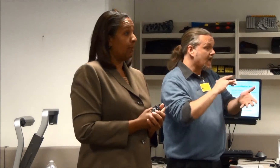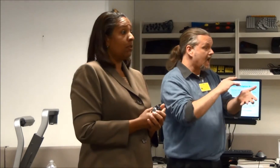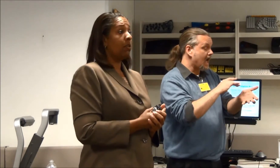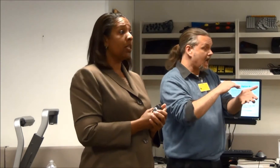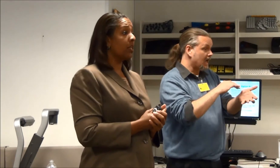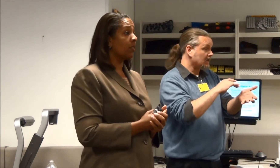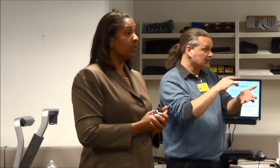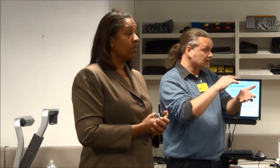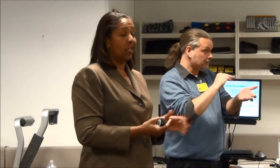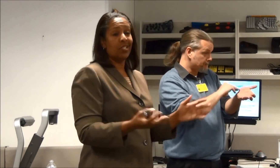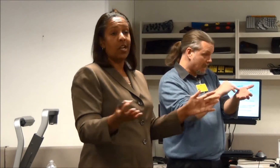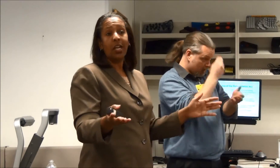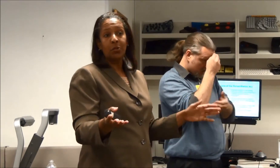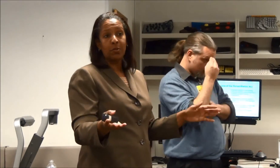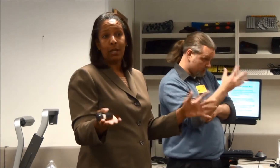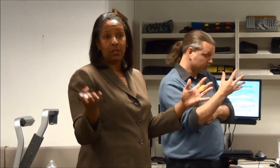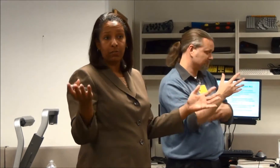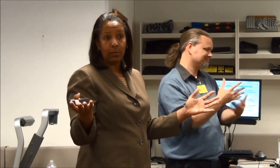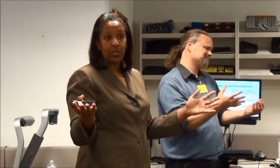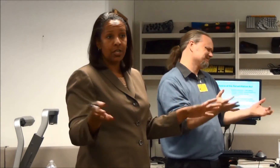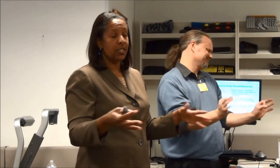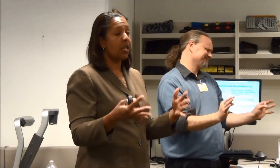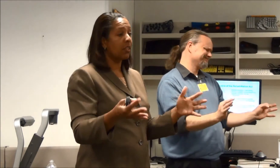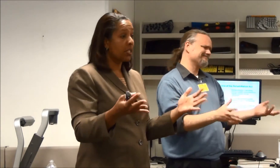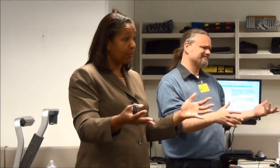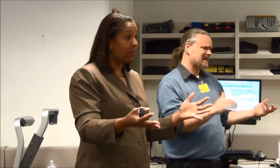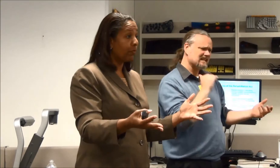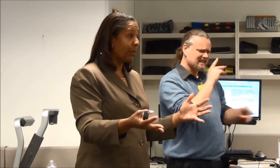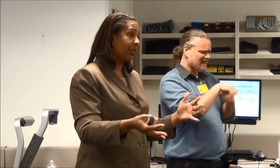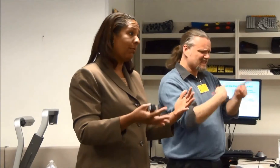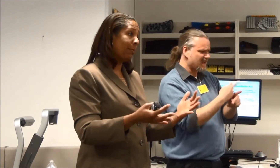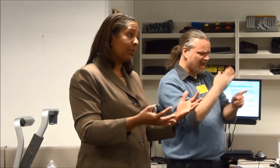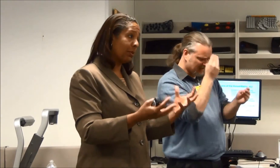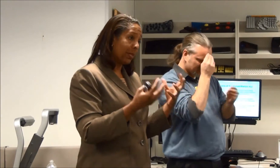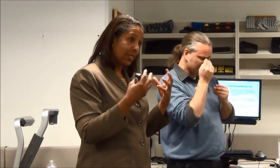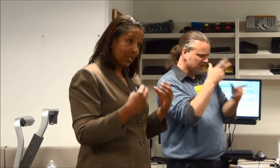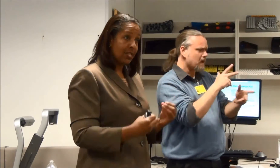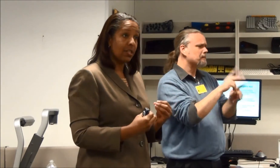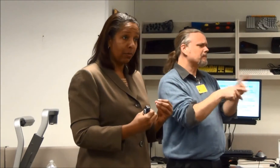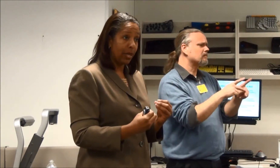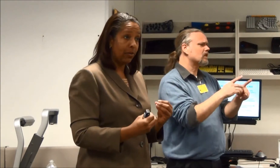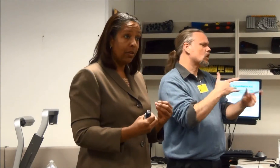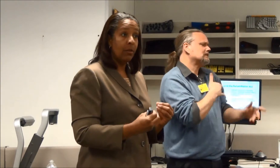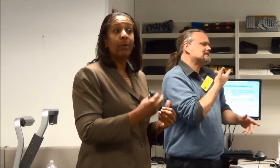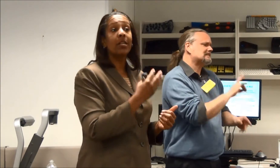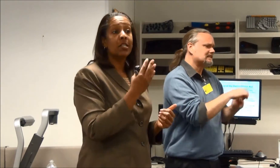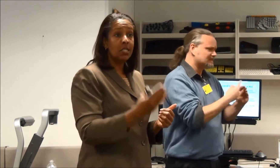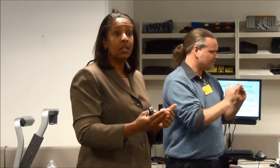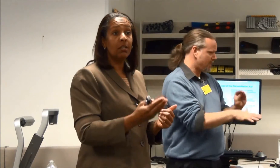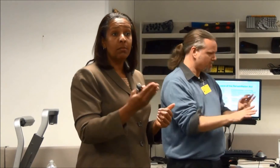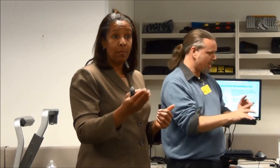It absolutely is. It's innocuous medical information. It's not the type of information that people are typically sensitive about, but it's still